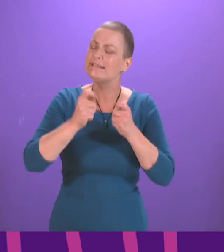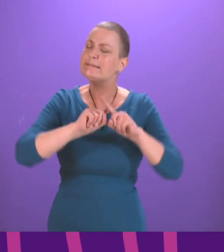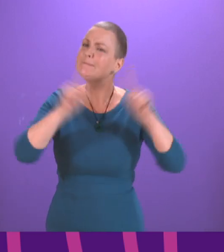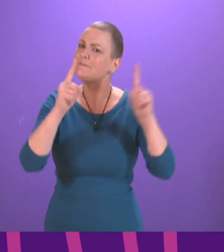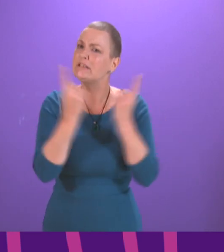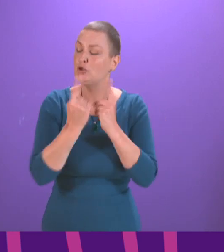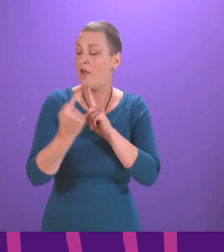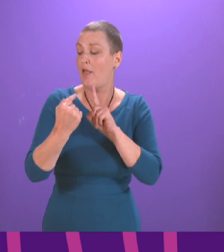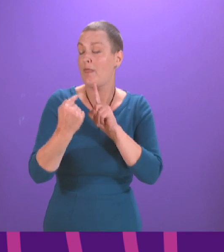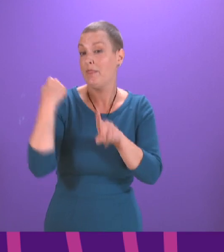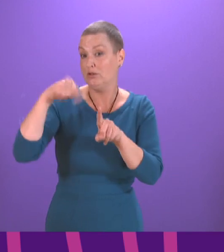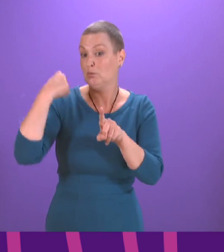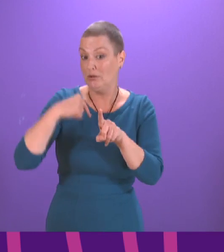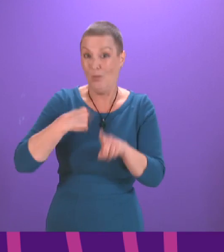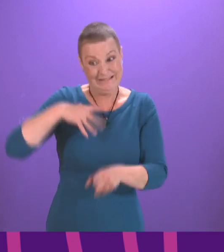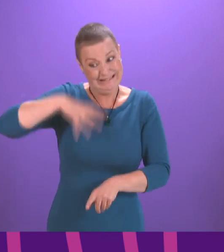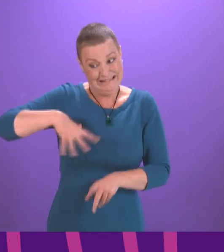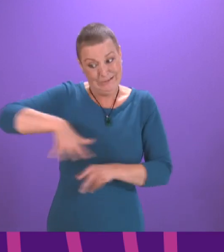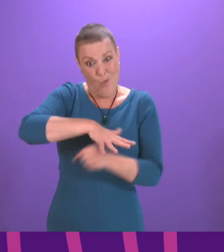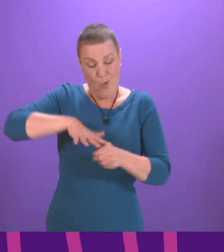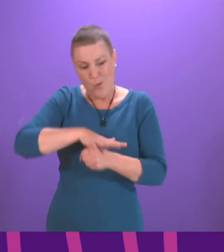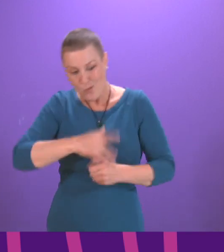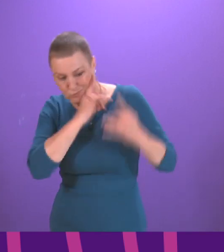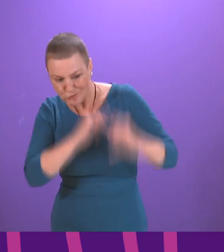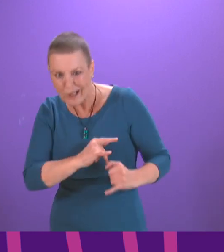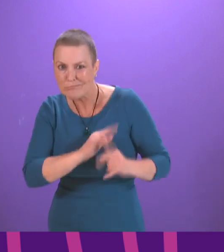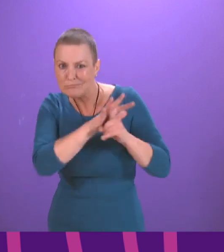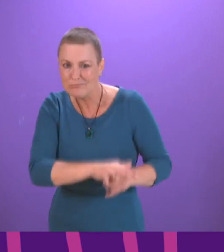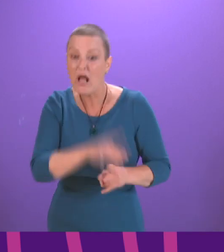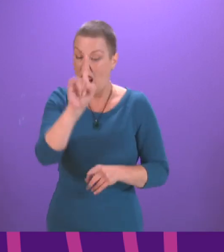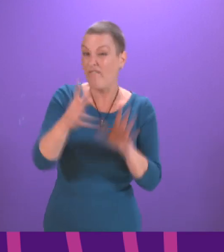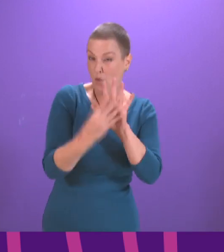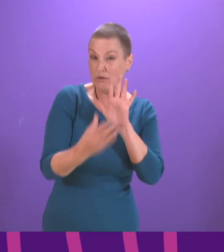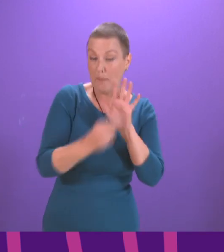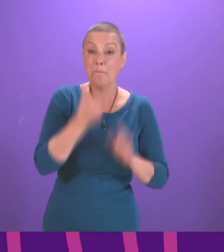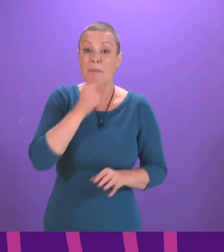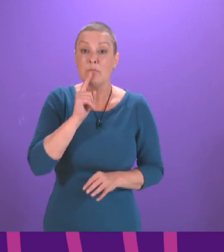will require local enforcement, is that of people being told by their employers not to